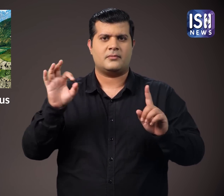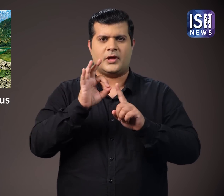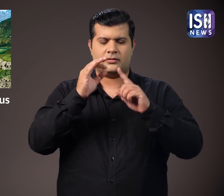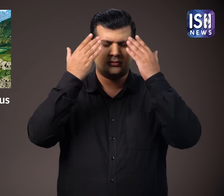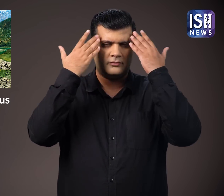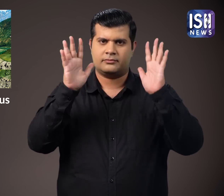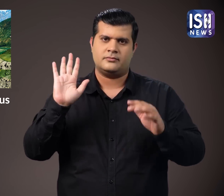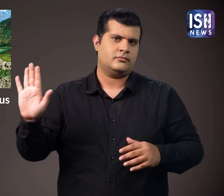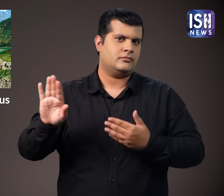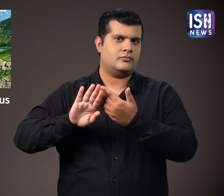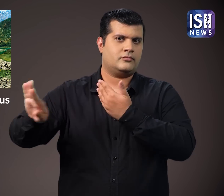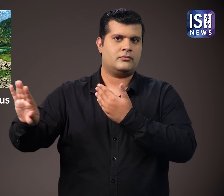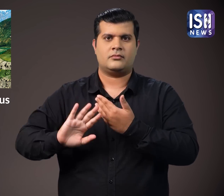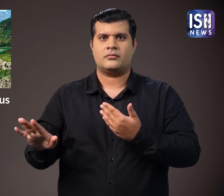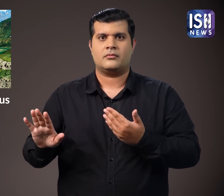Now Pakistan will be blindsided.